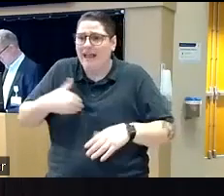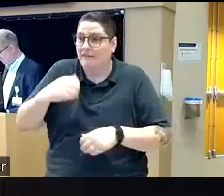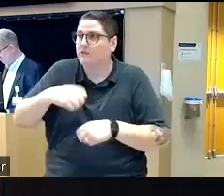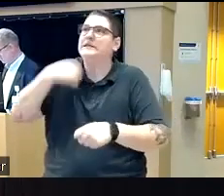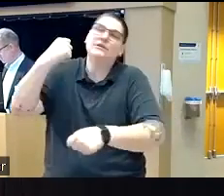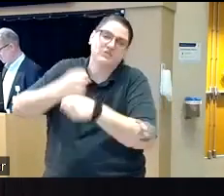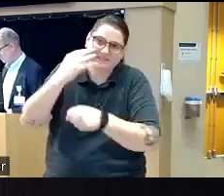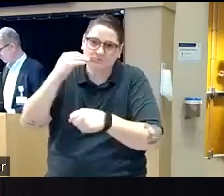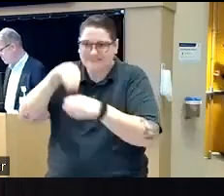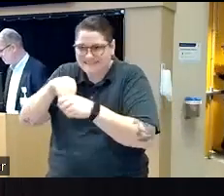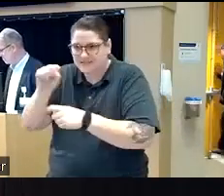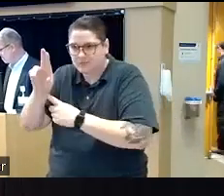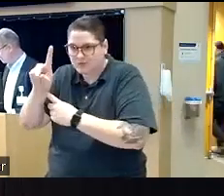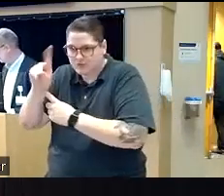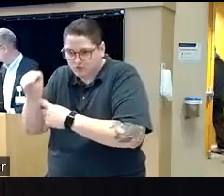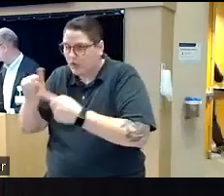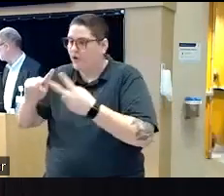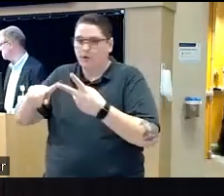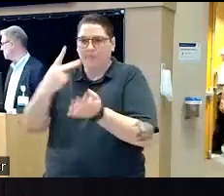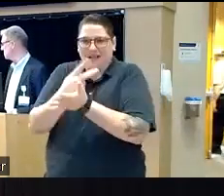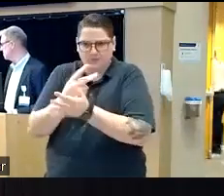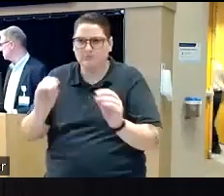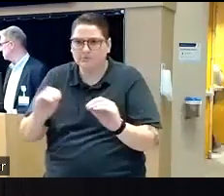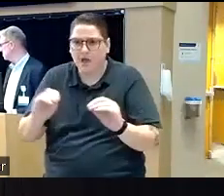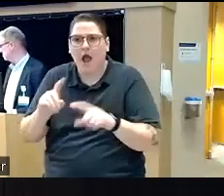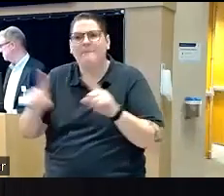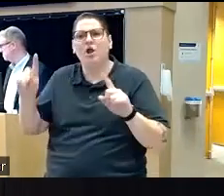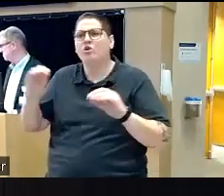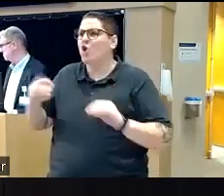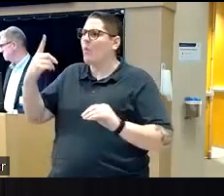the substance use disorder field but no one ever encouraged them to get a case Act and the case